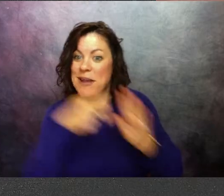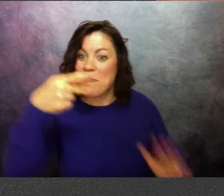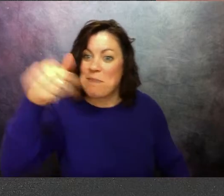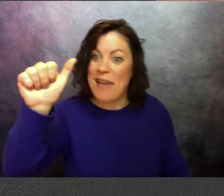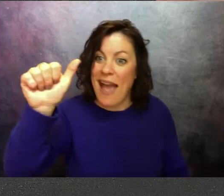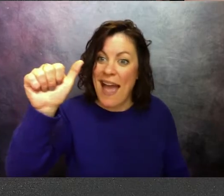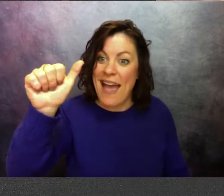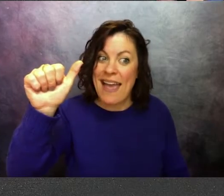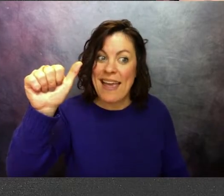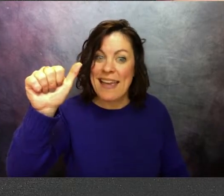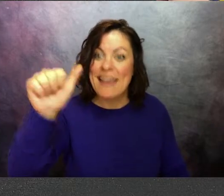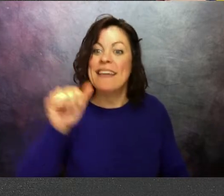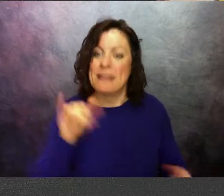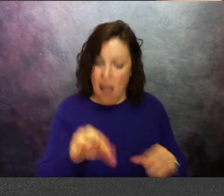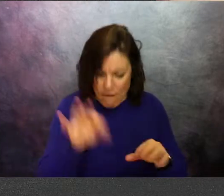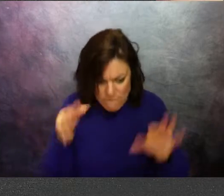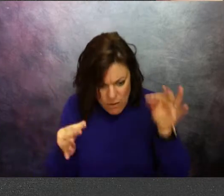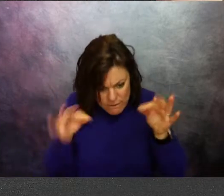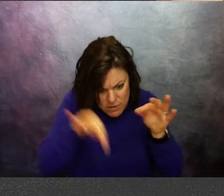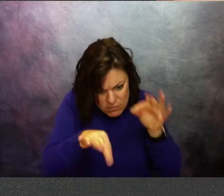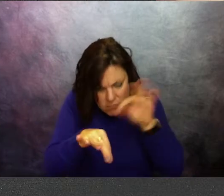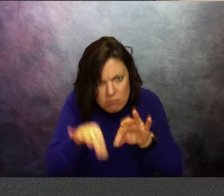states go and put them together.